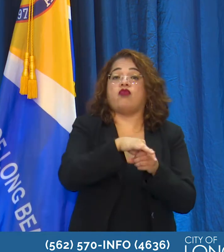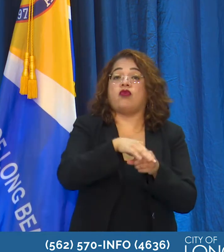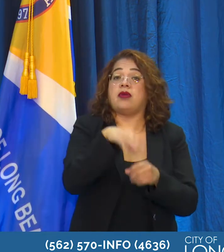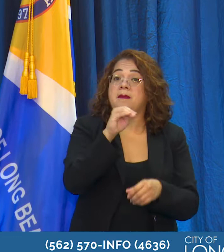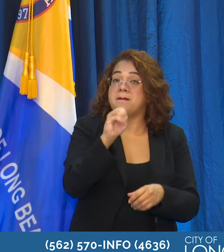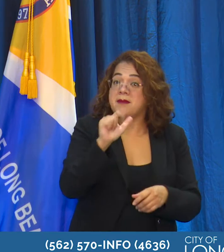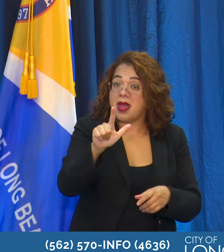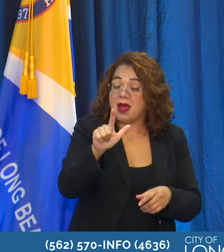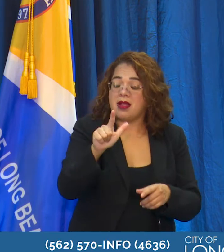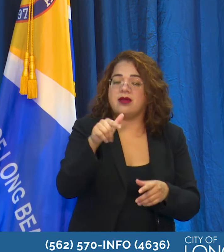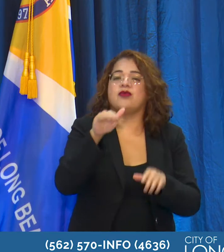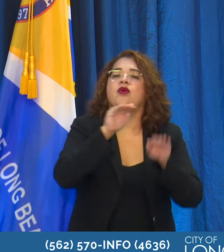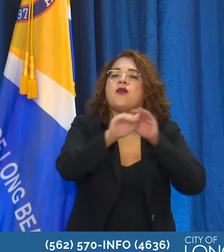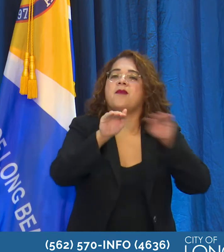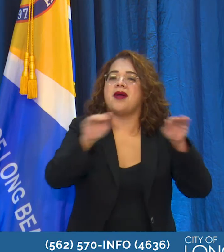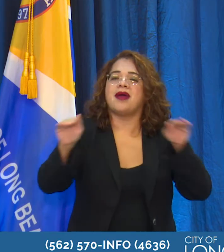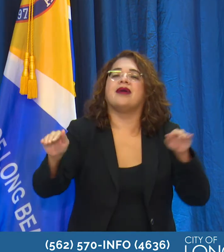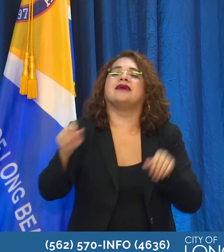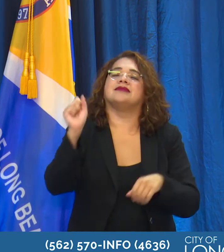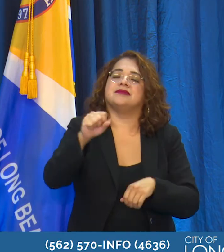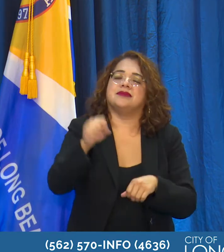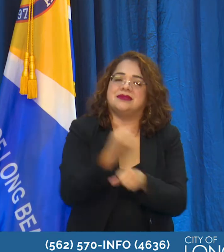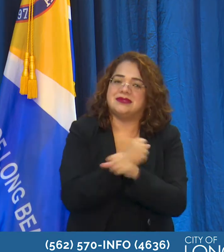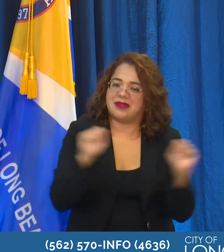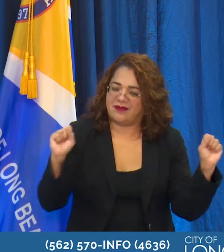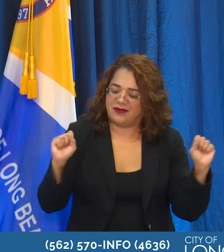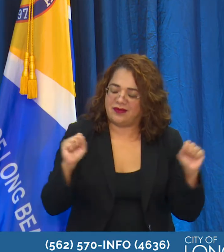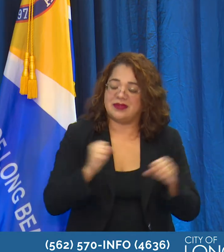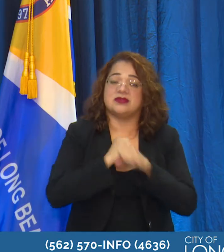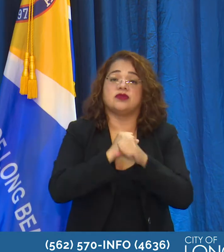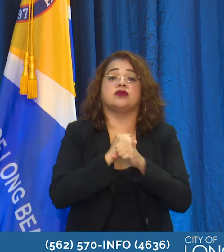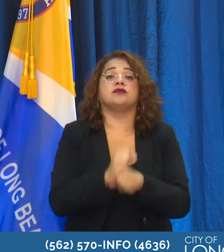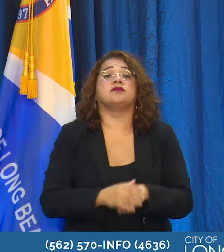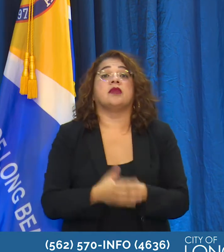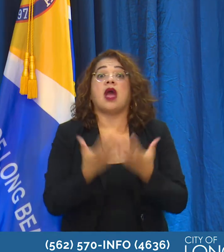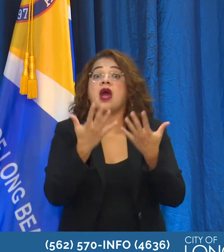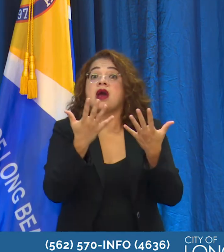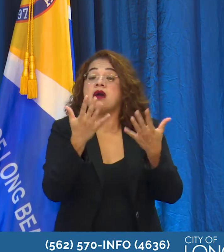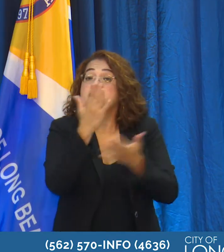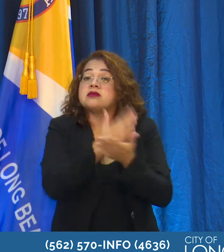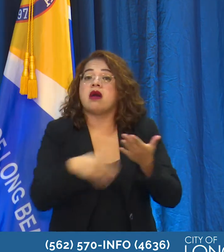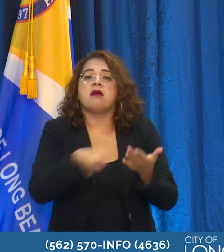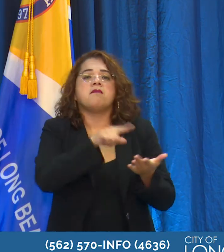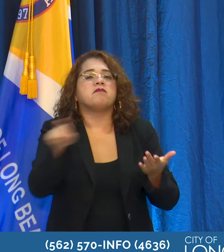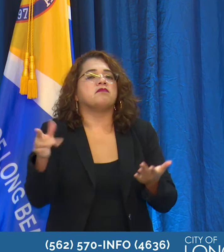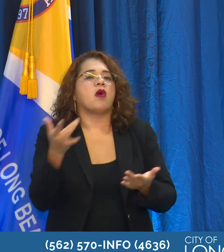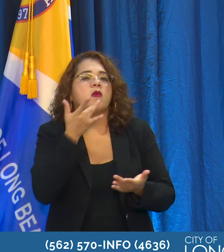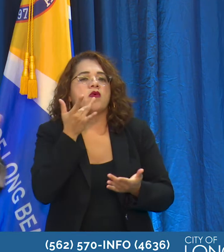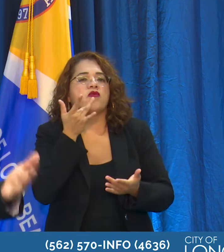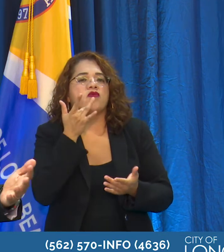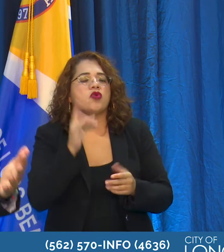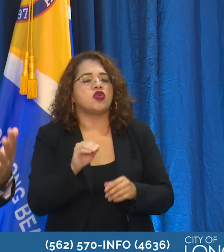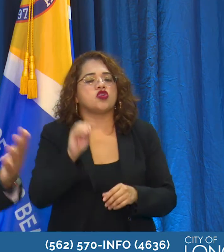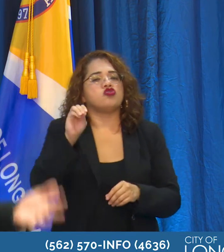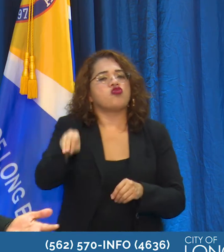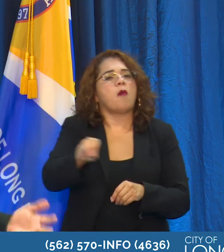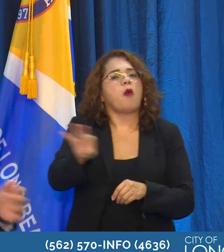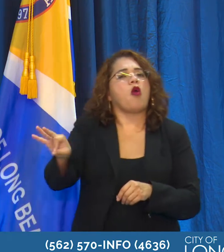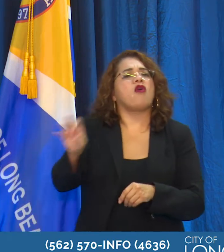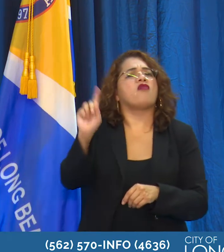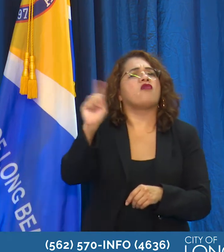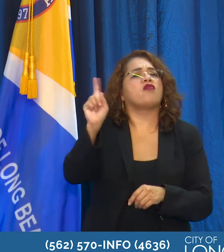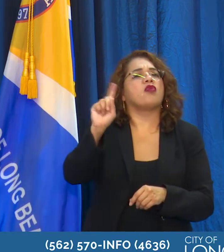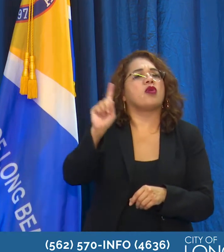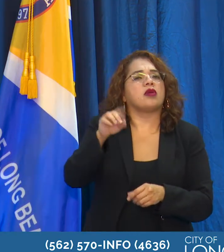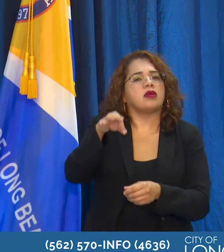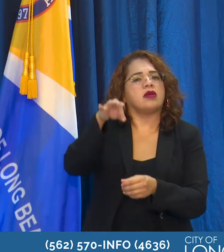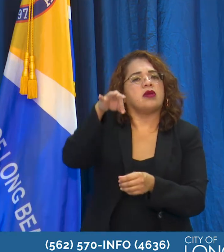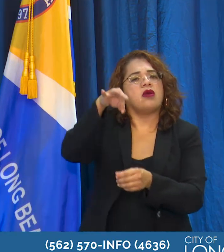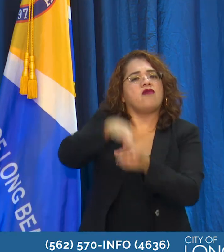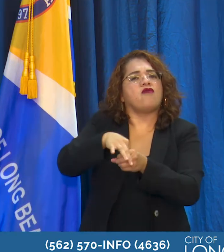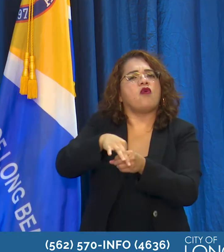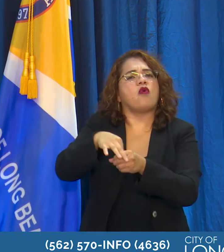We also know that some folks like to drop their ballot off at a voting place and we've